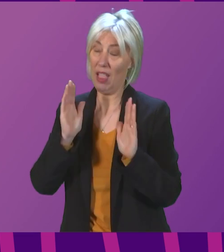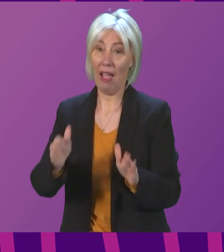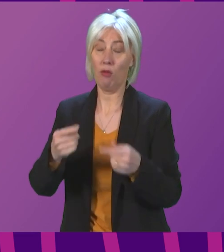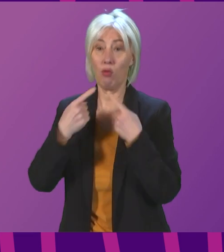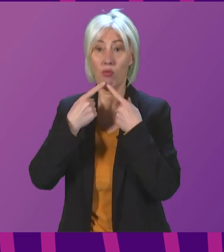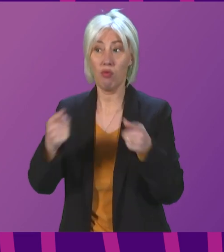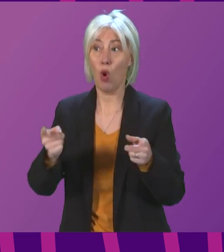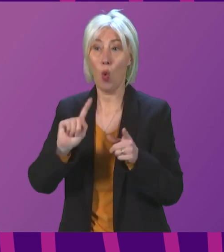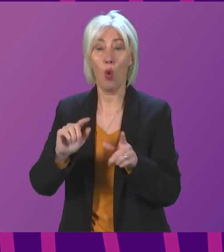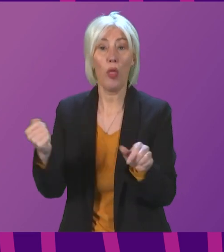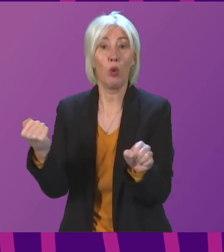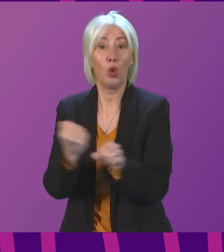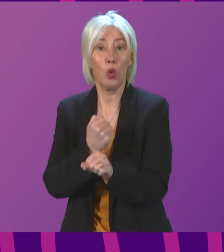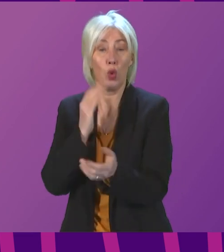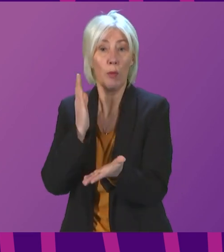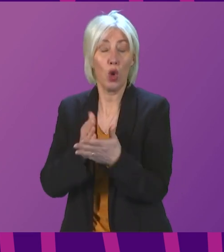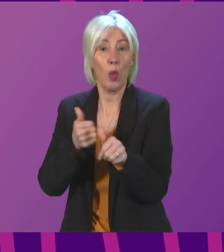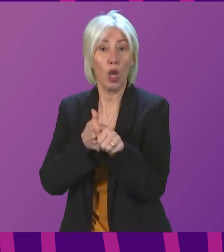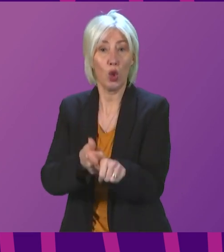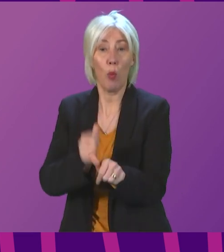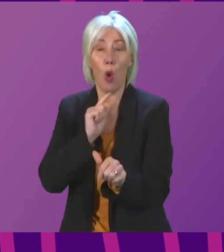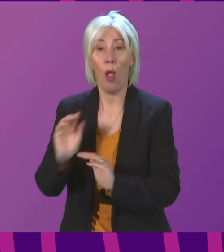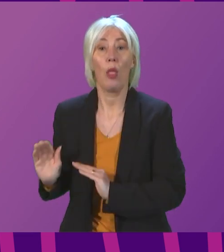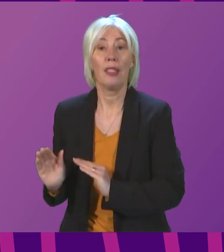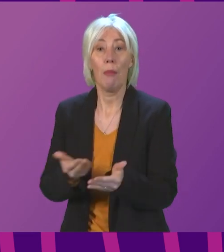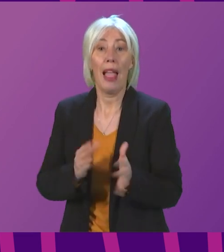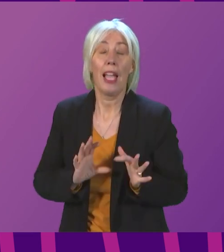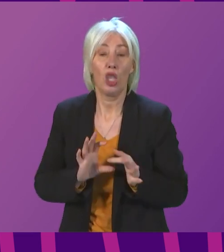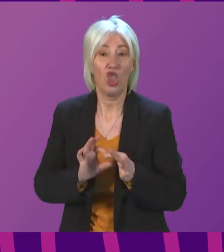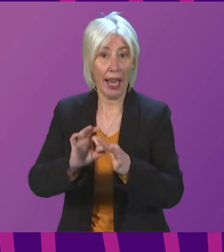do to support our supply chain. The sale is good news.